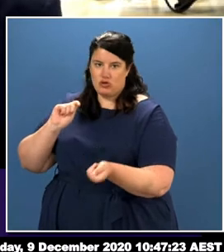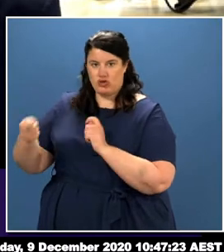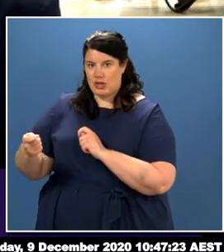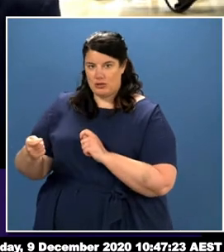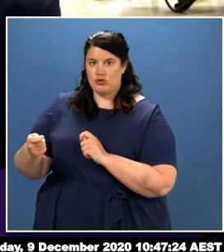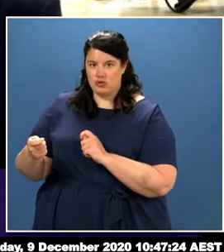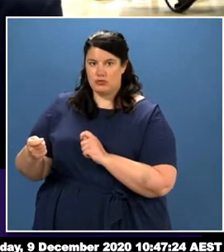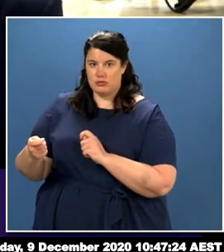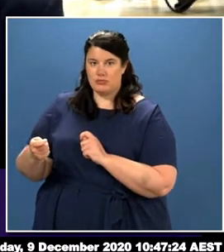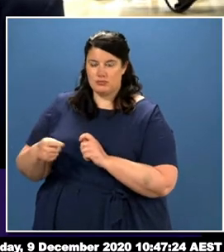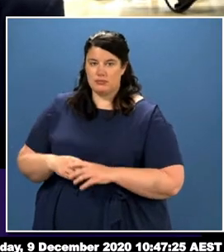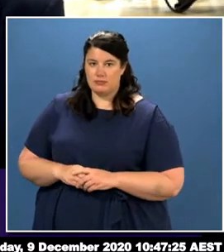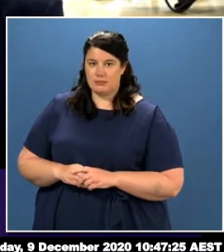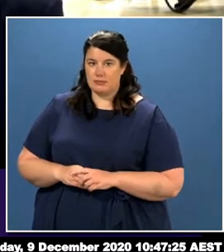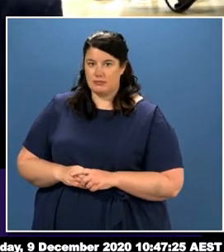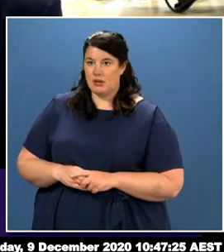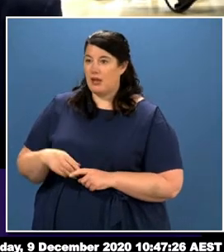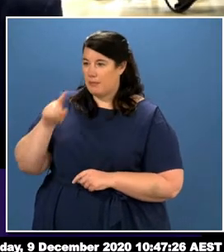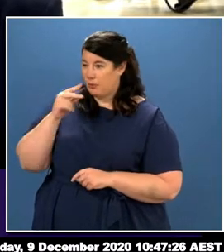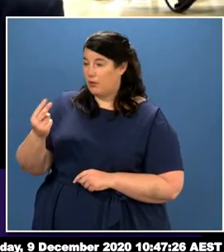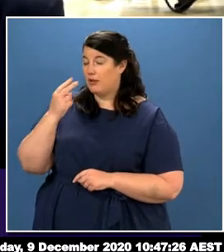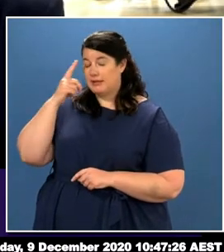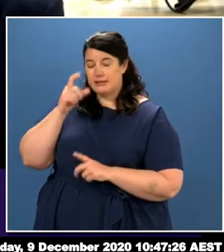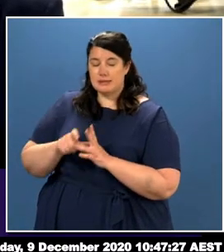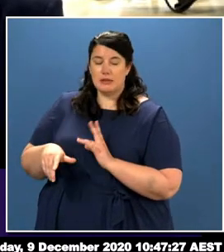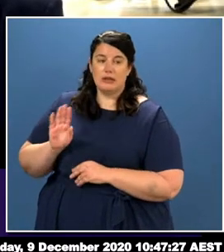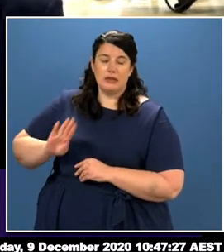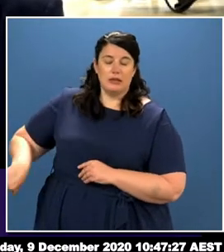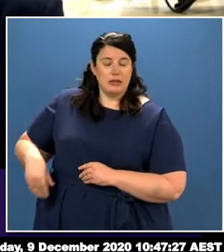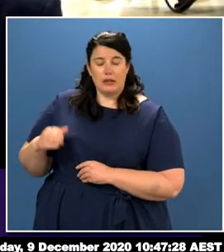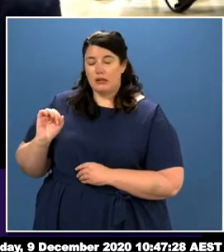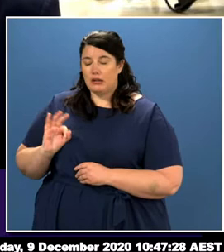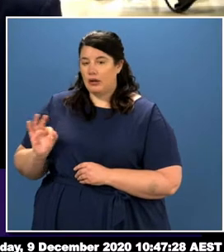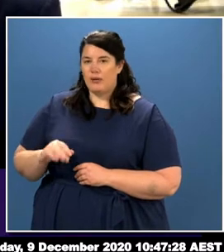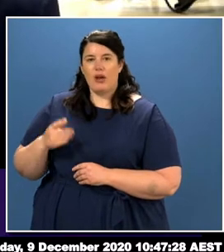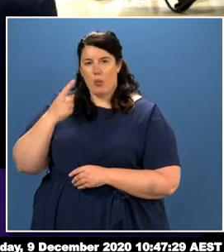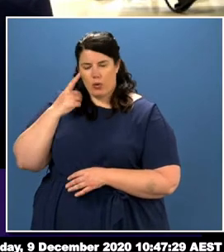'no', they will hear 'yes' or 'yes, let's do it a bit differently'.